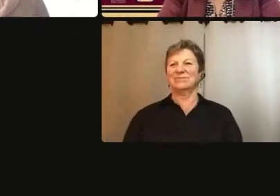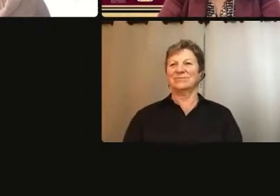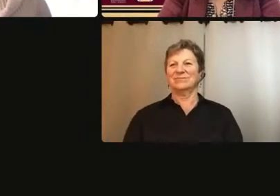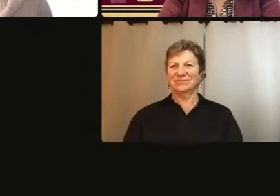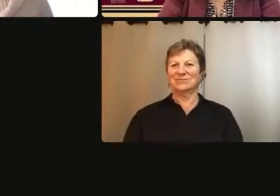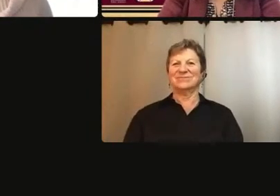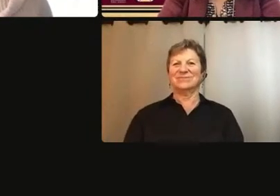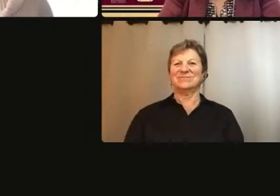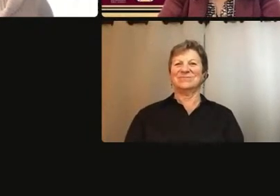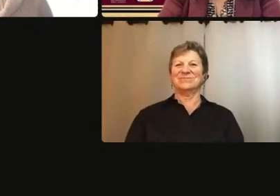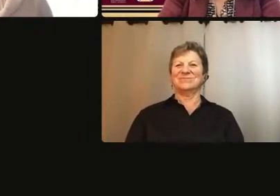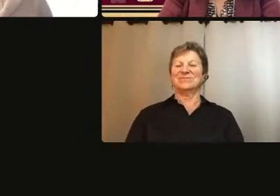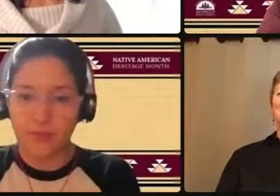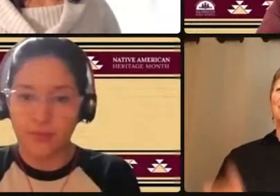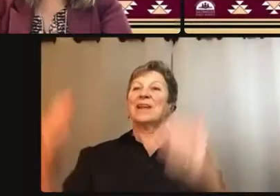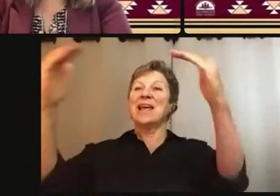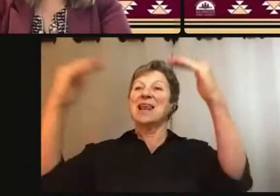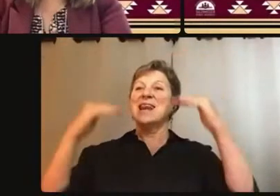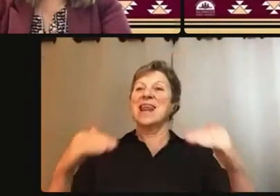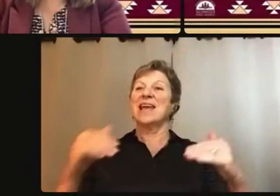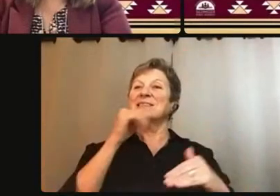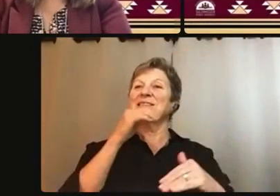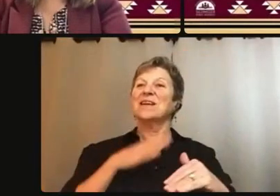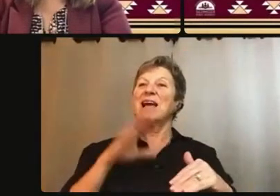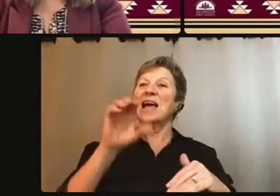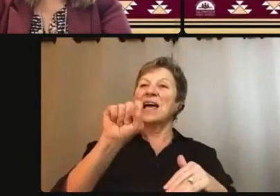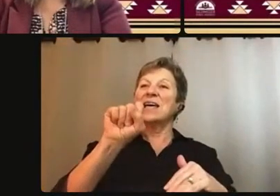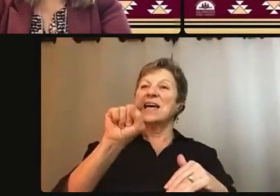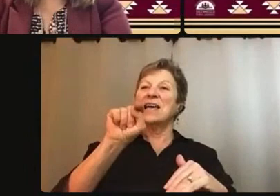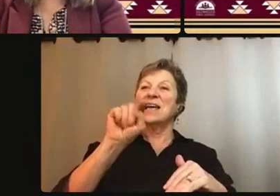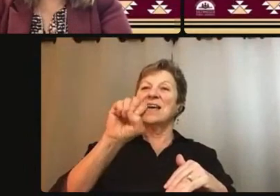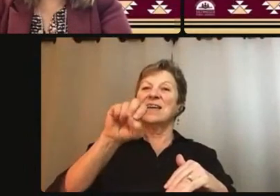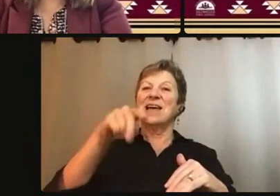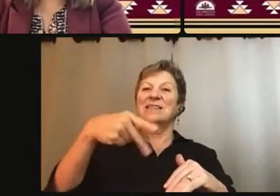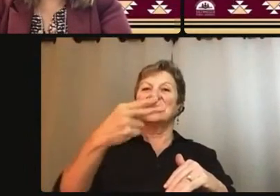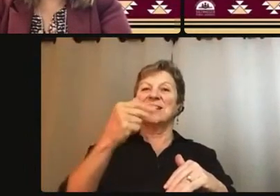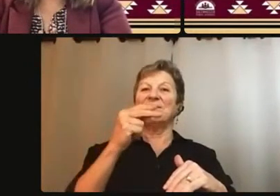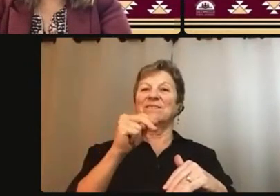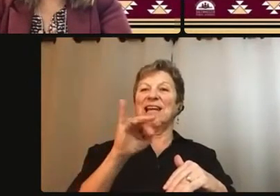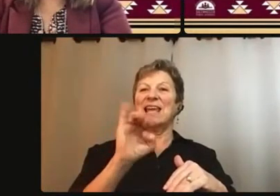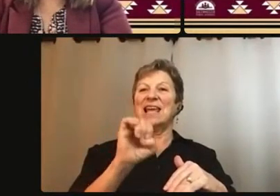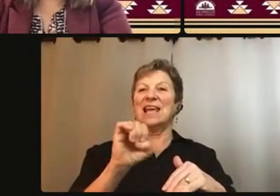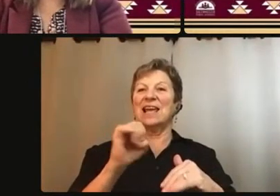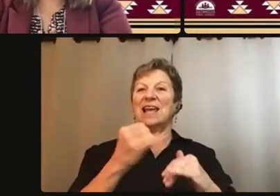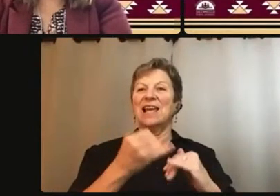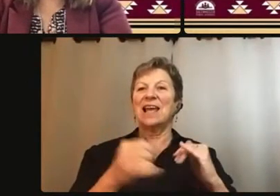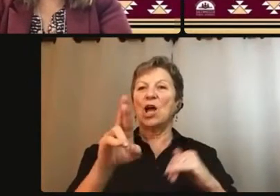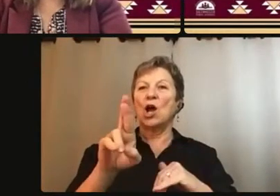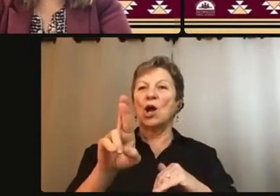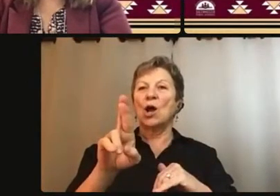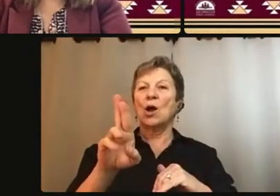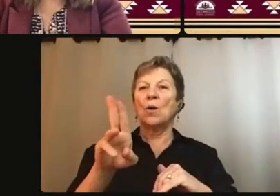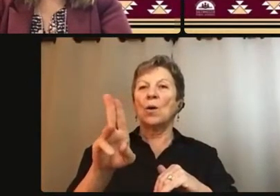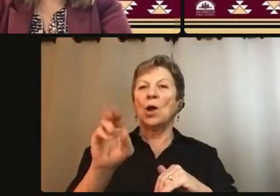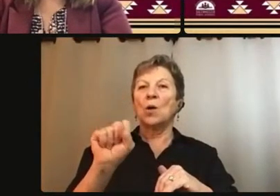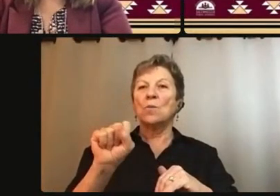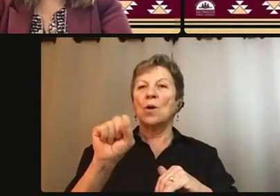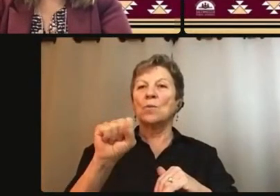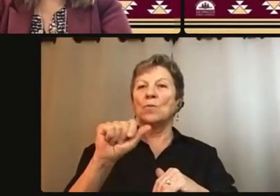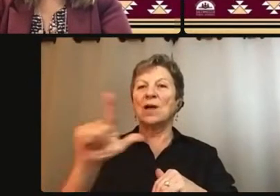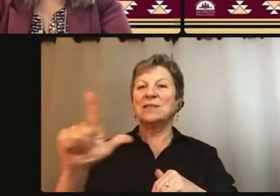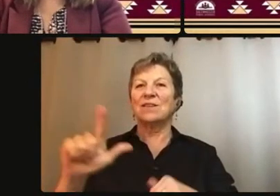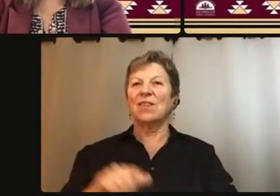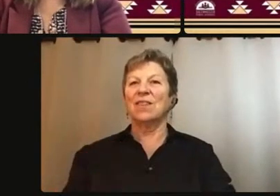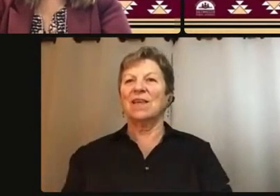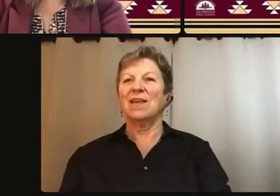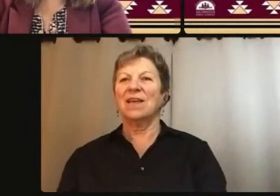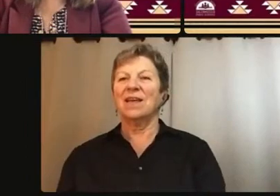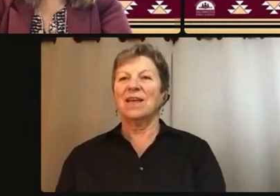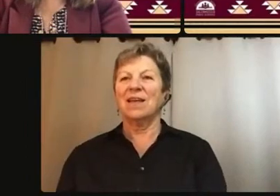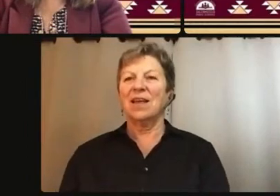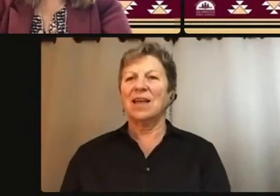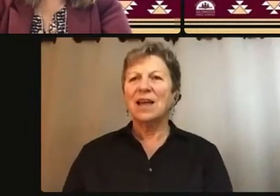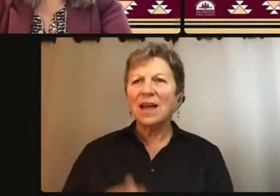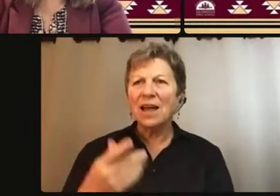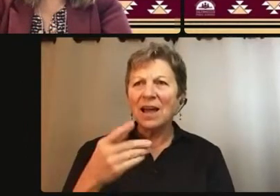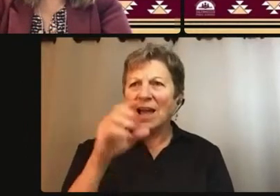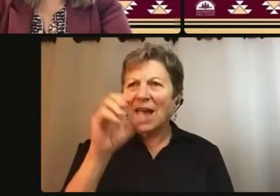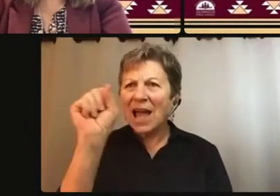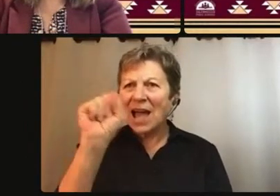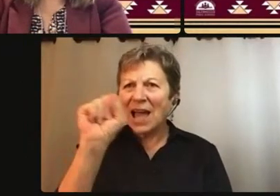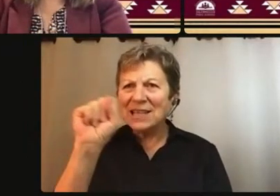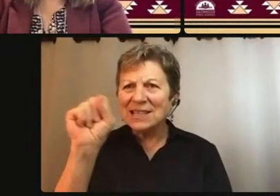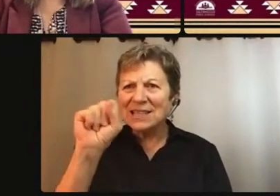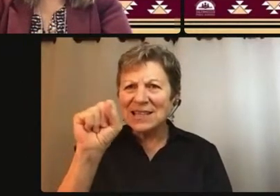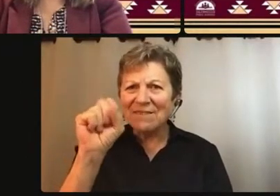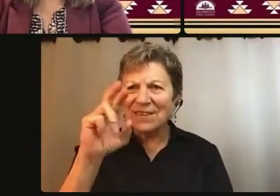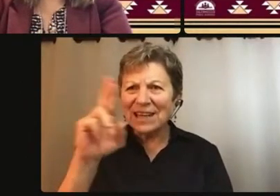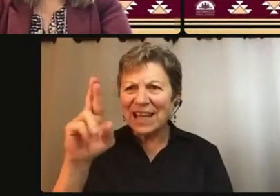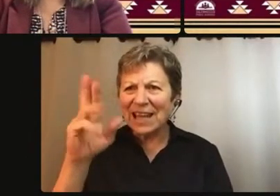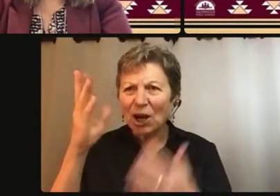THANK YOU VERY MUCH.